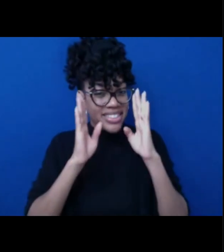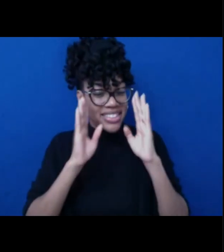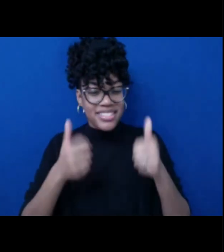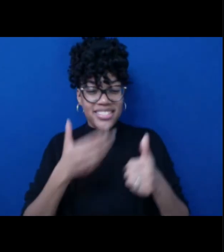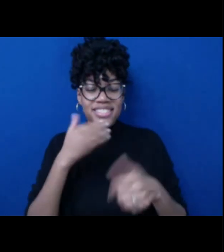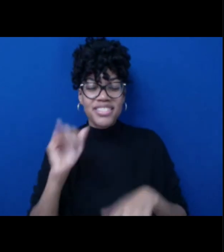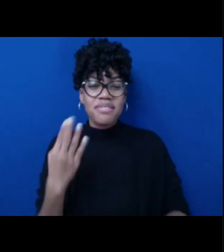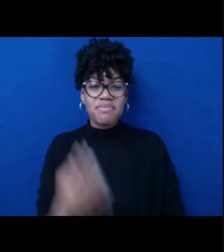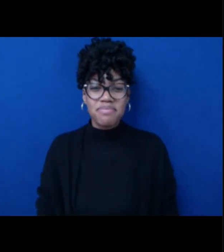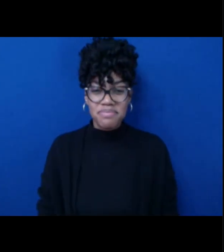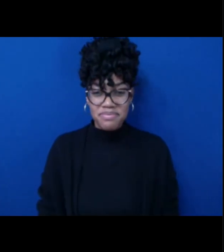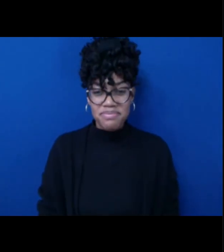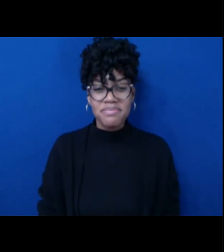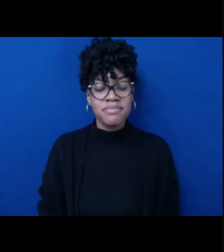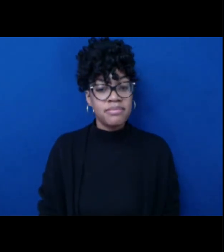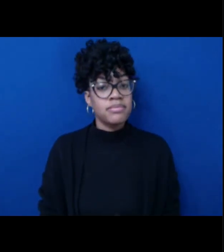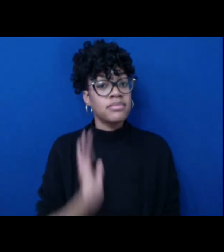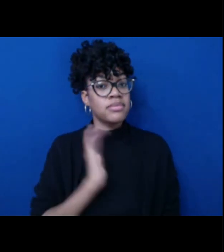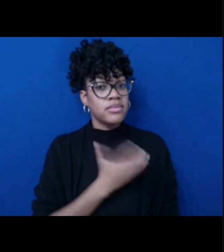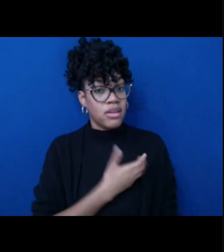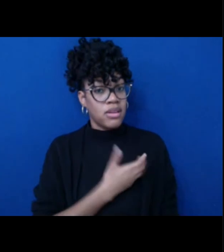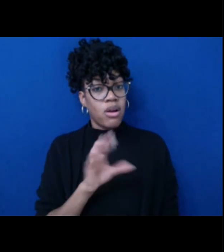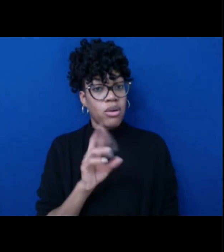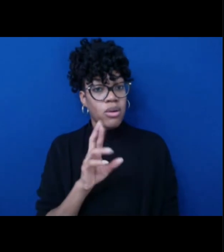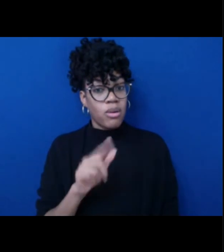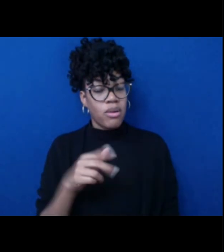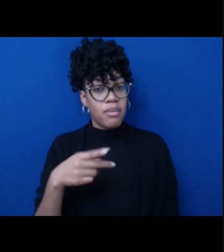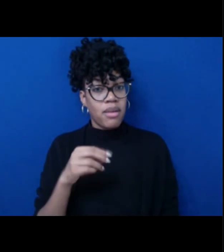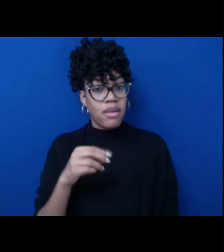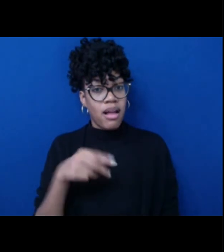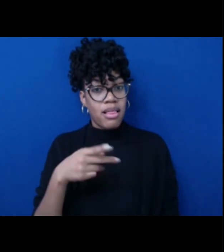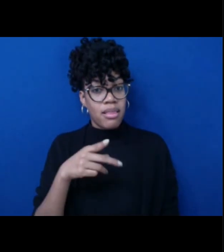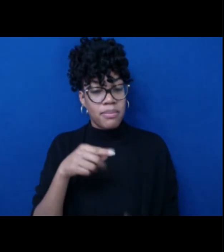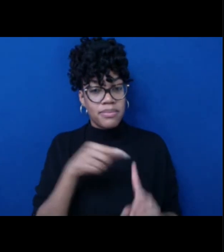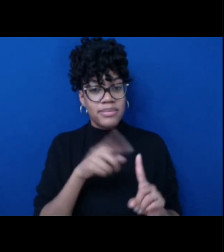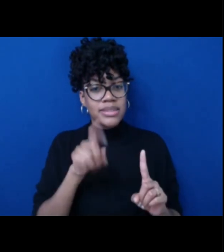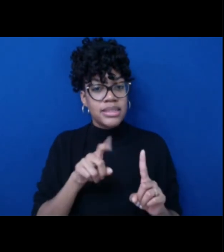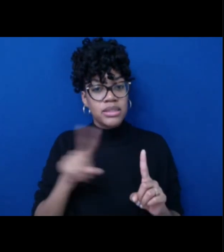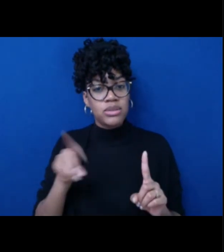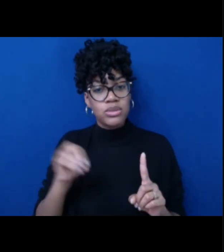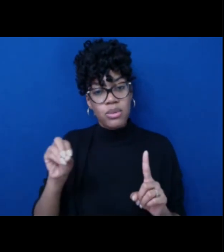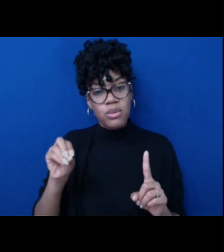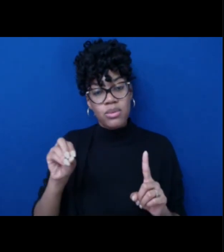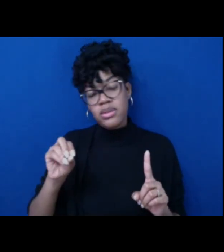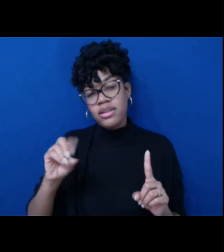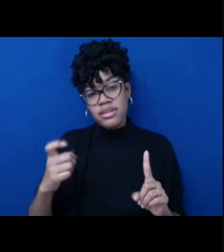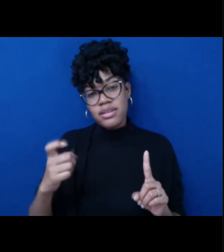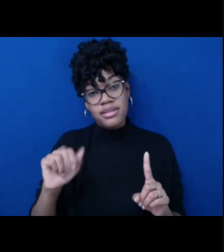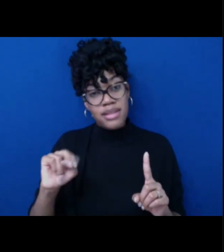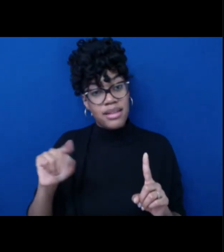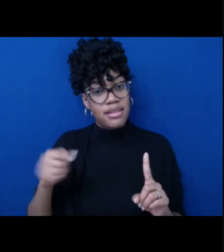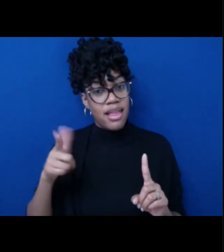All right, so our coral polyp needs some zooxanthellae or zooxanthellae, yes? So let's get some.